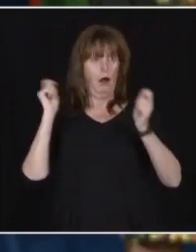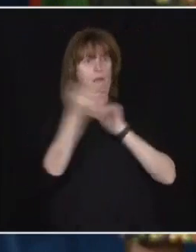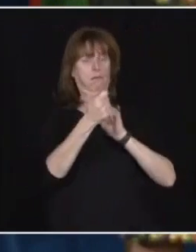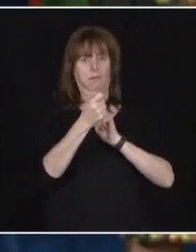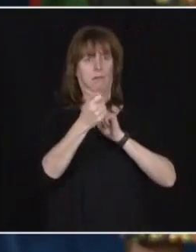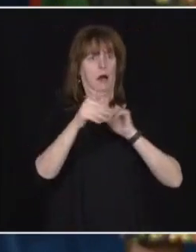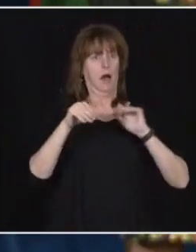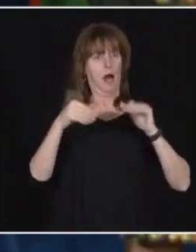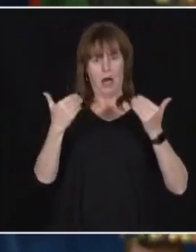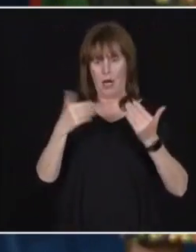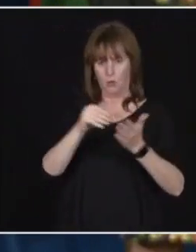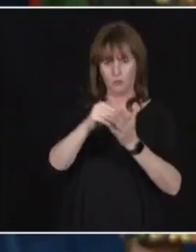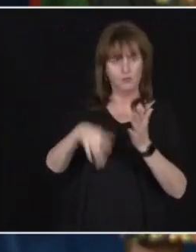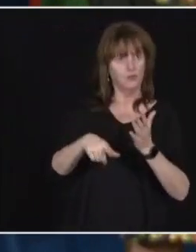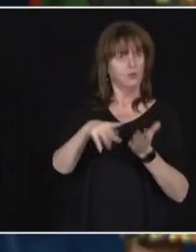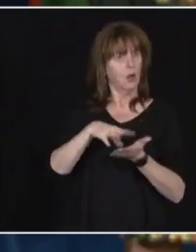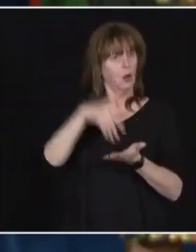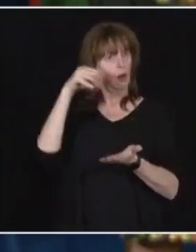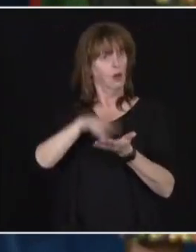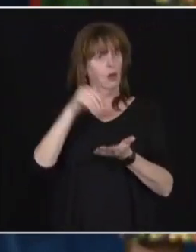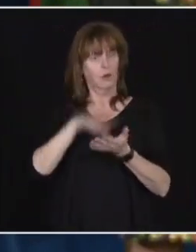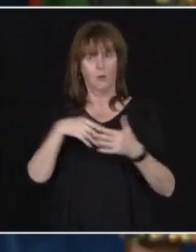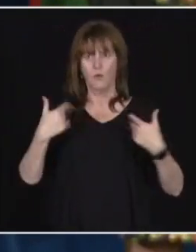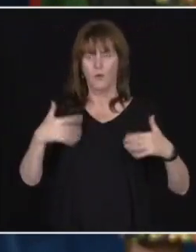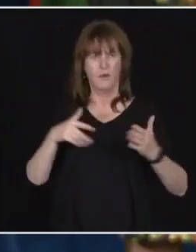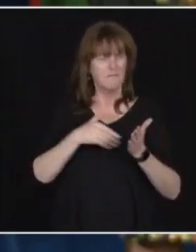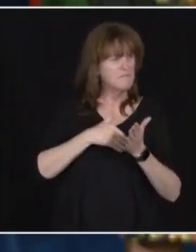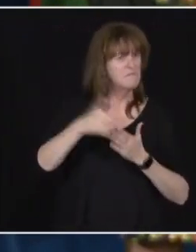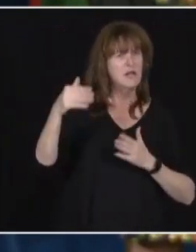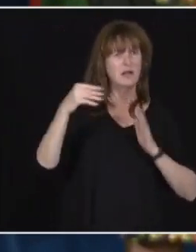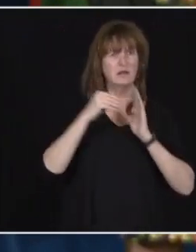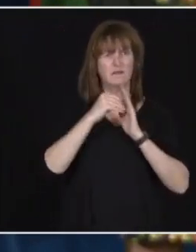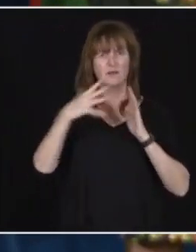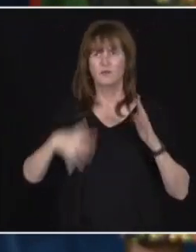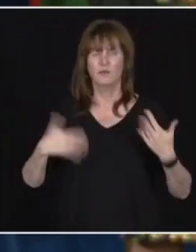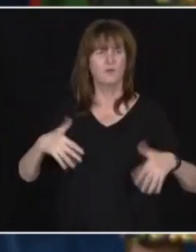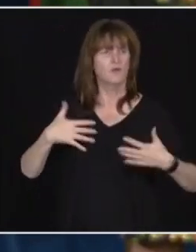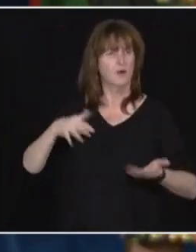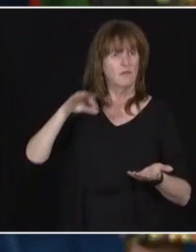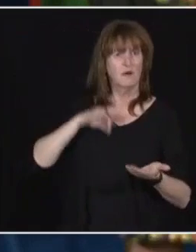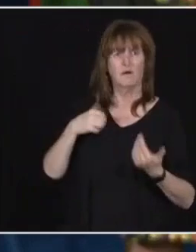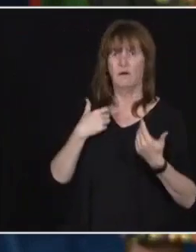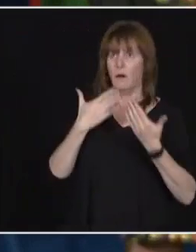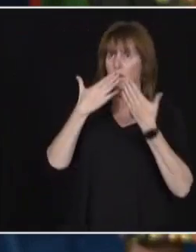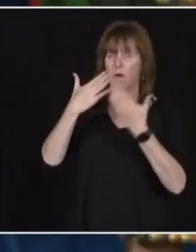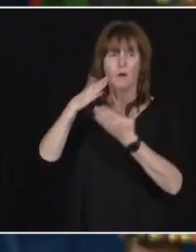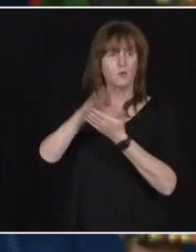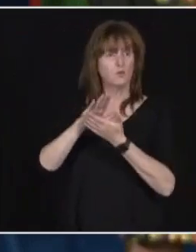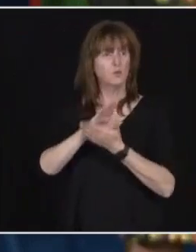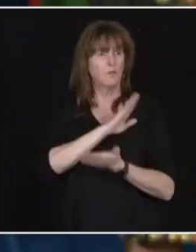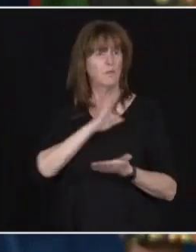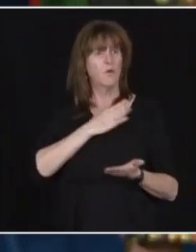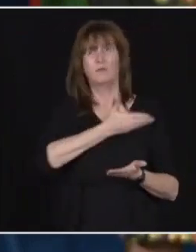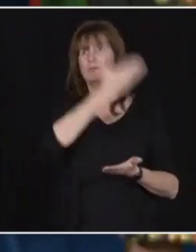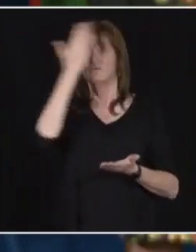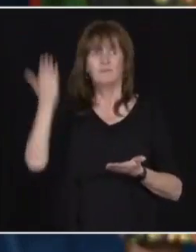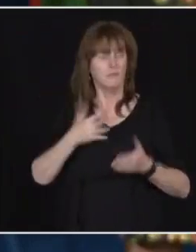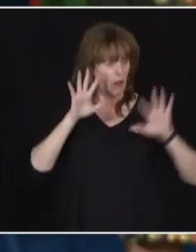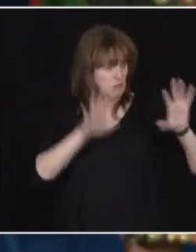They have worked hard to really help transform learning in this outbreak by moving it digitally and there are millions of students that are benefiting from leadership